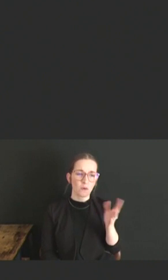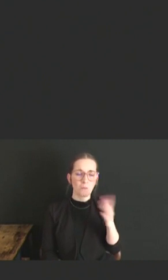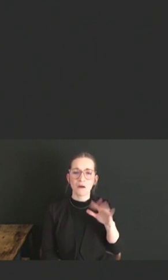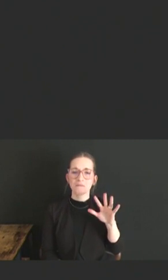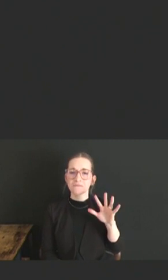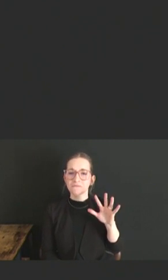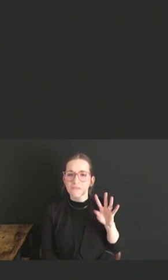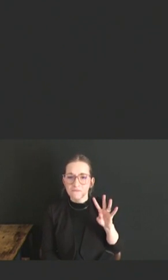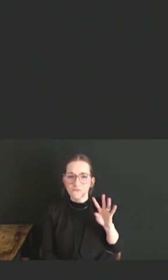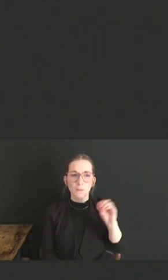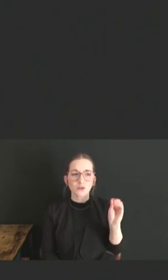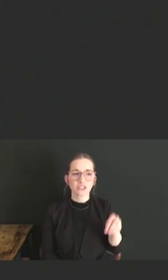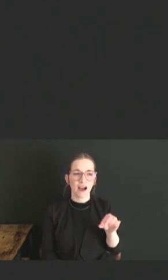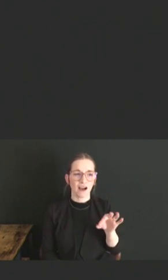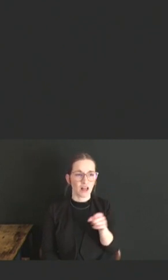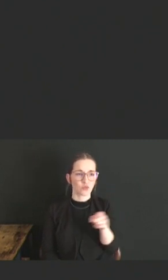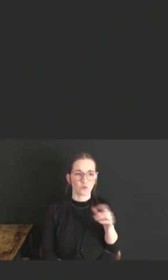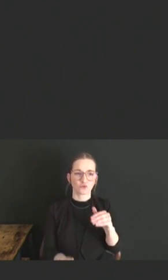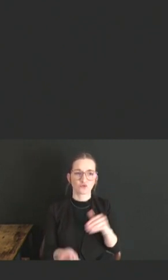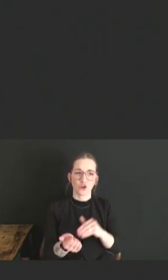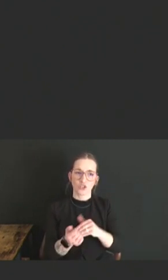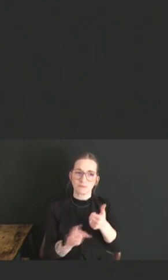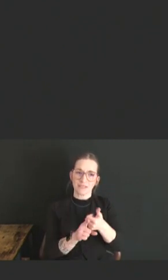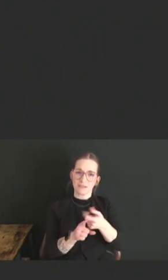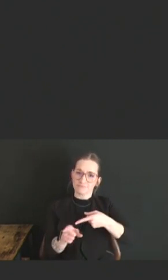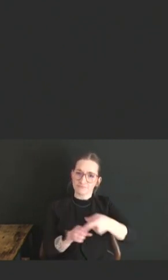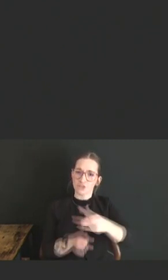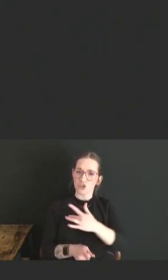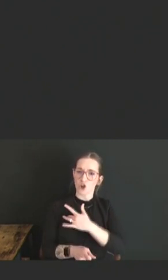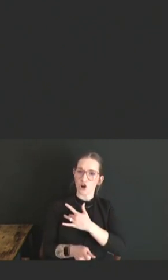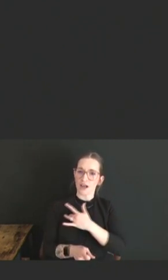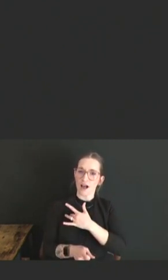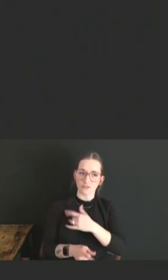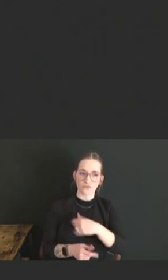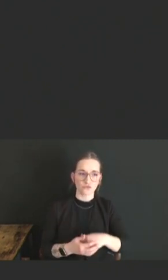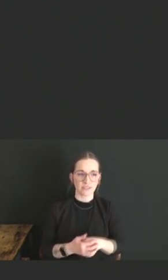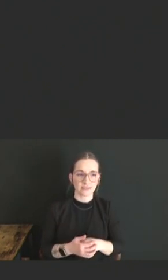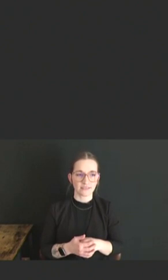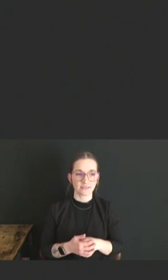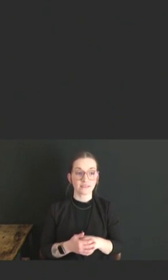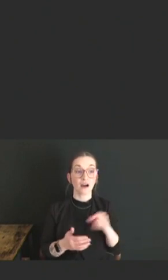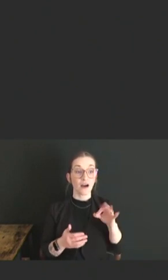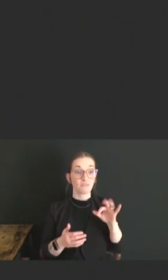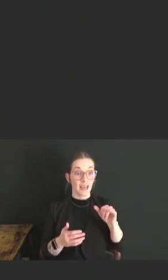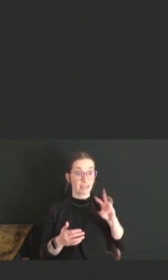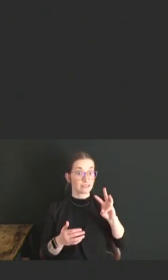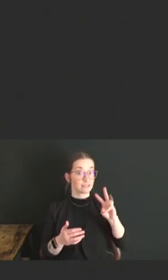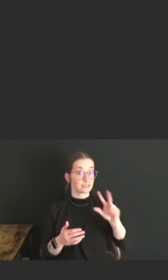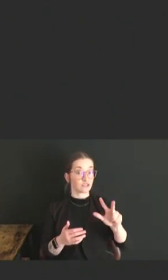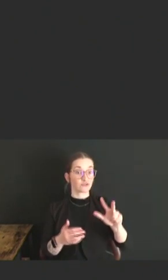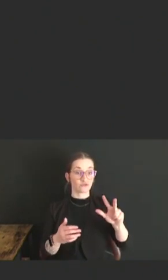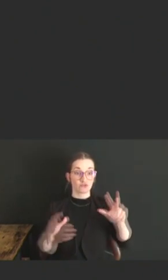were cardiologists. Of the 63 health care provider interviewed, the median interval for